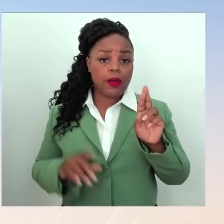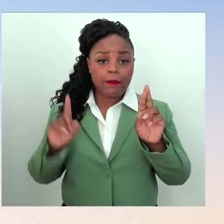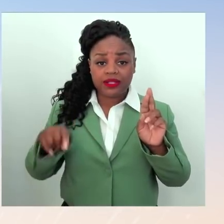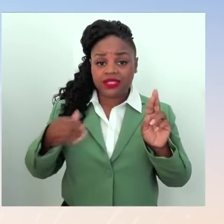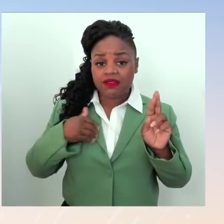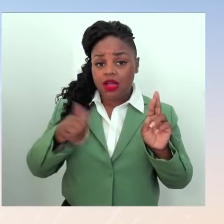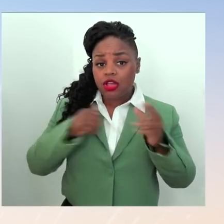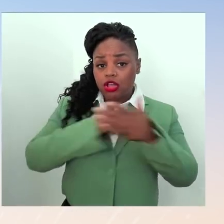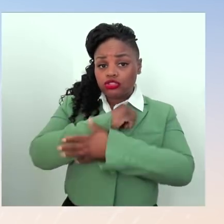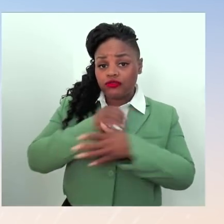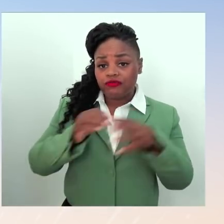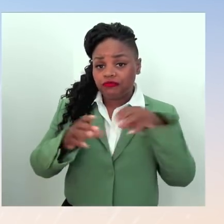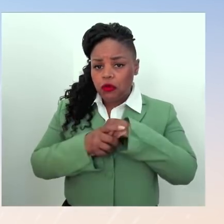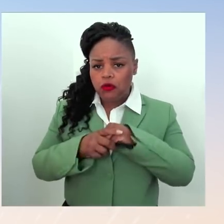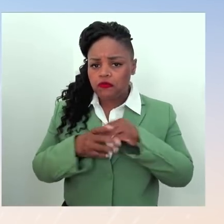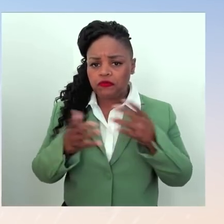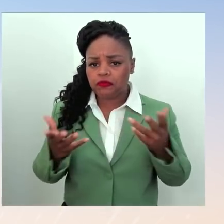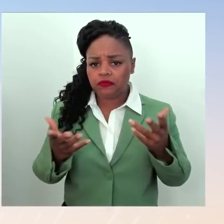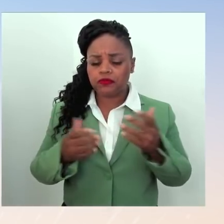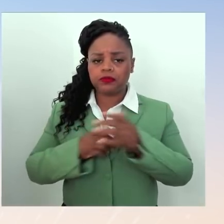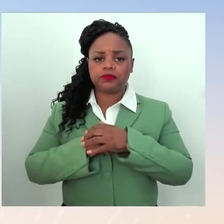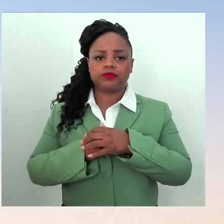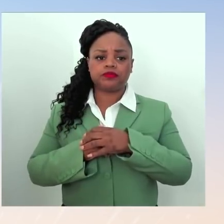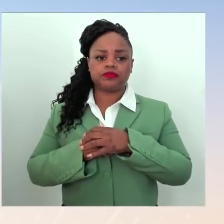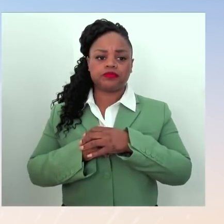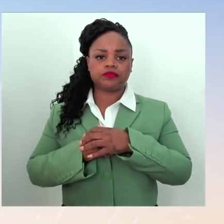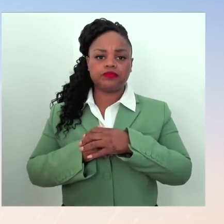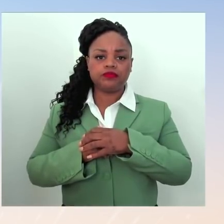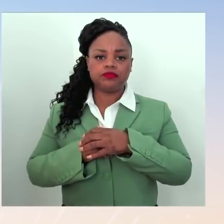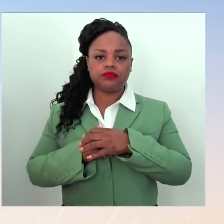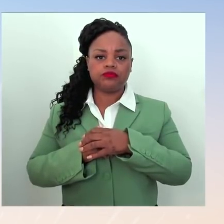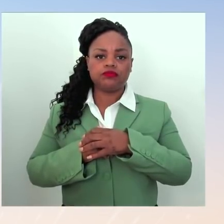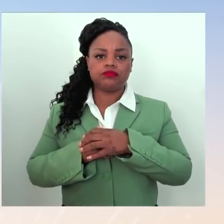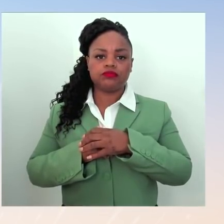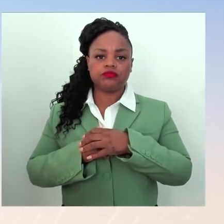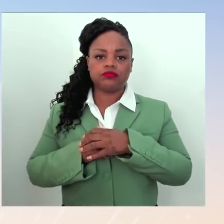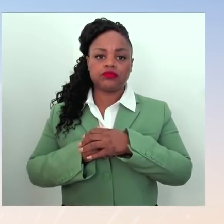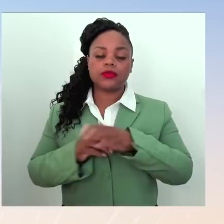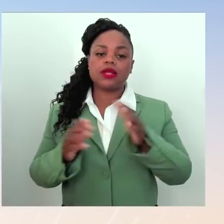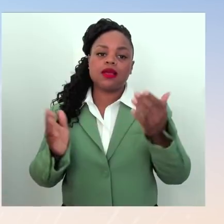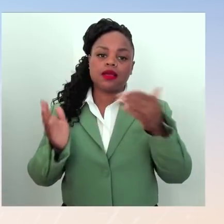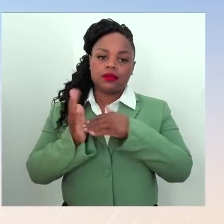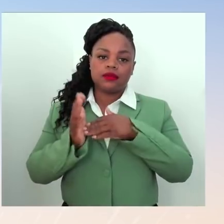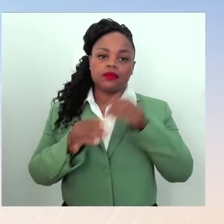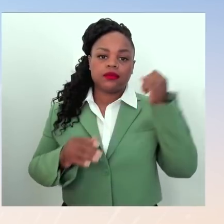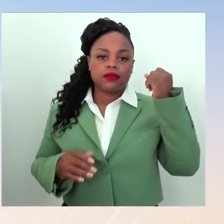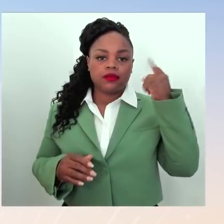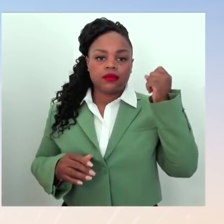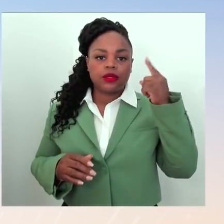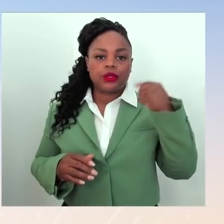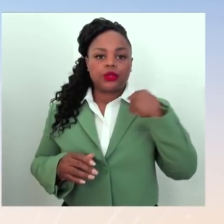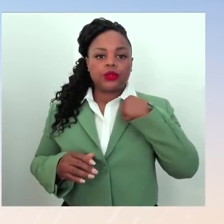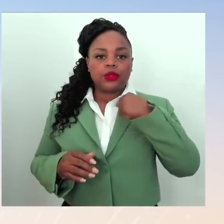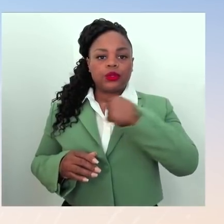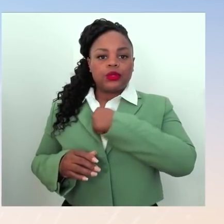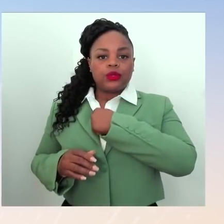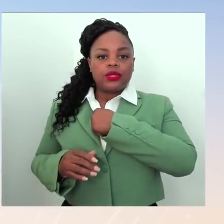are very different, both because we import such a smaller percentage of oil from Russia than the Europeans do,